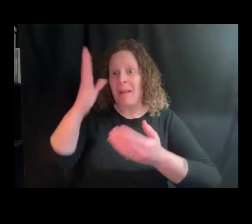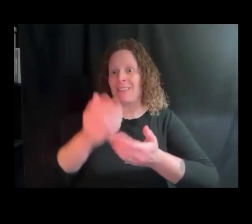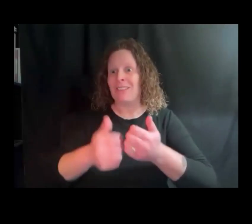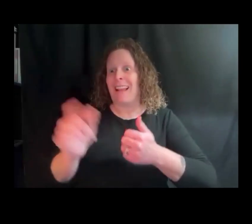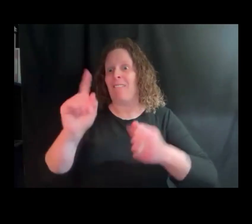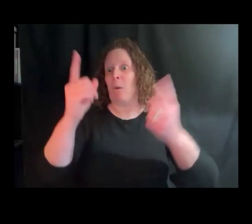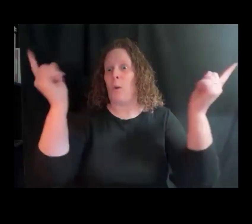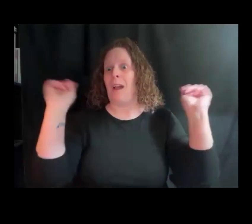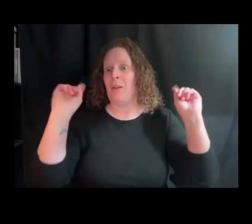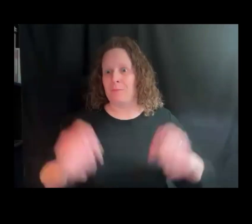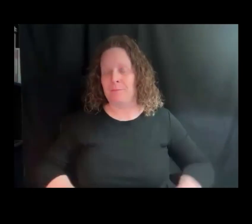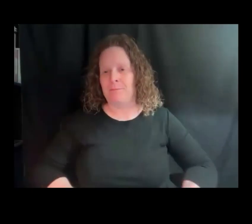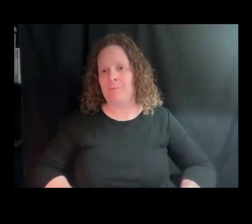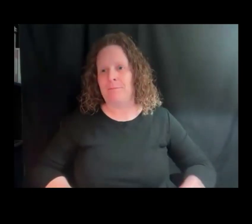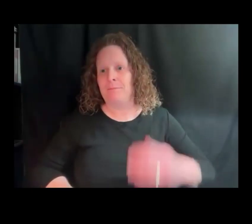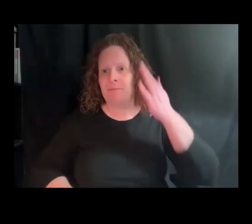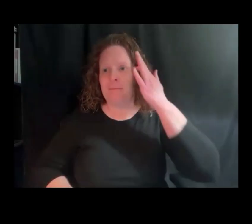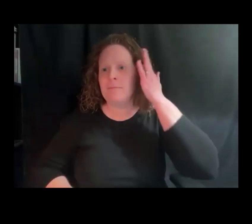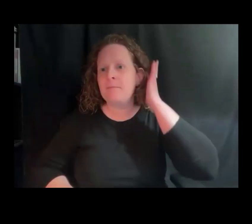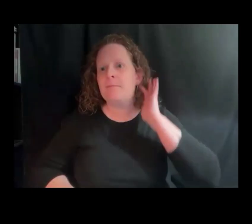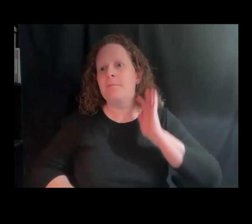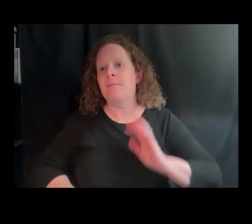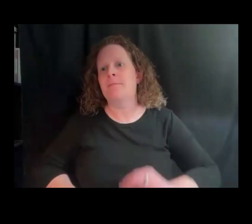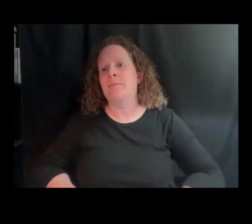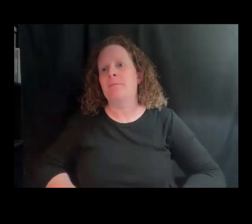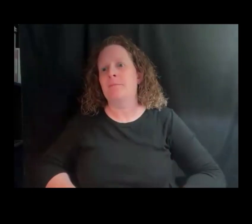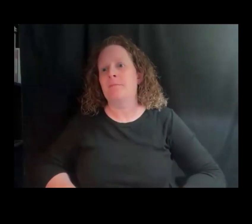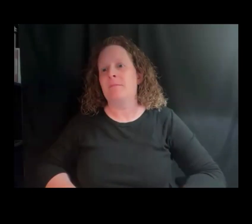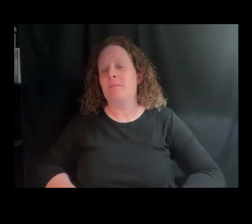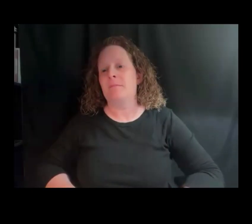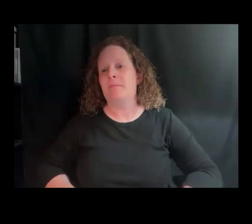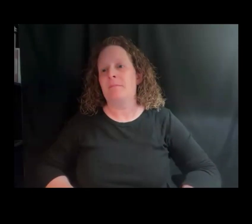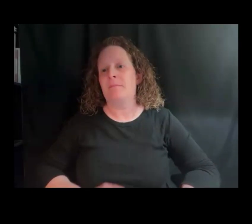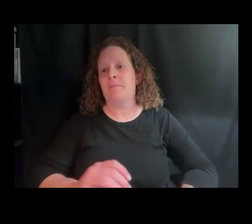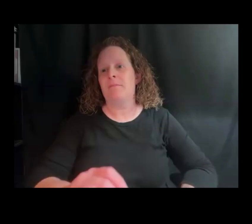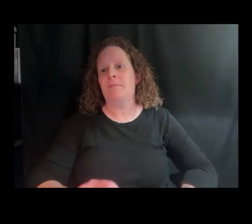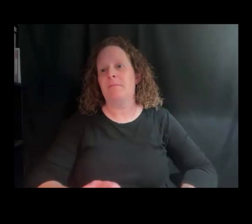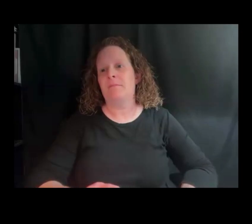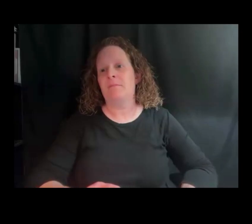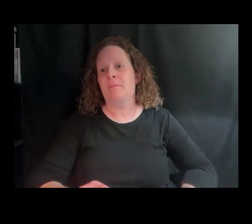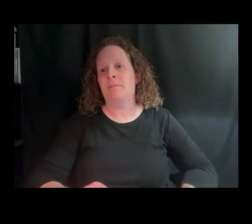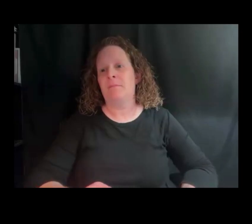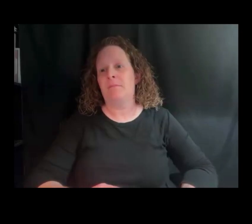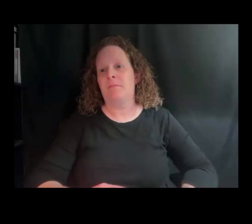look at the interpreter the whole time right? There's a lot of information in the classroom environment